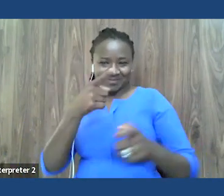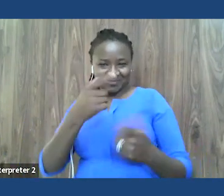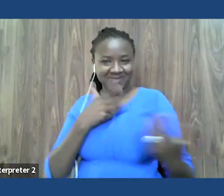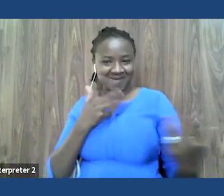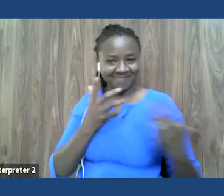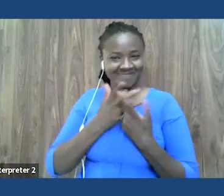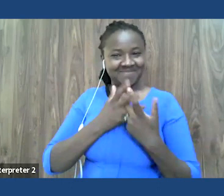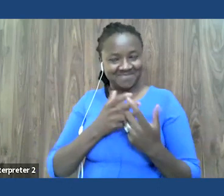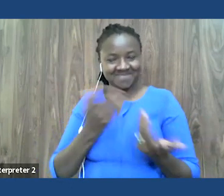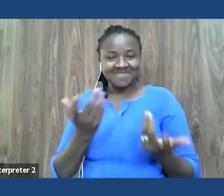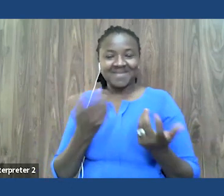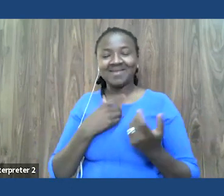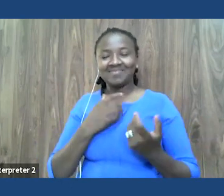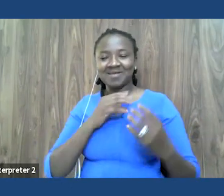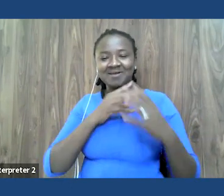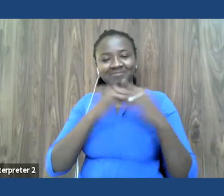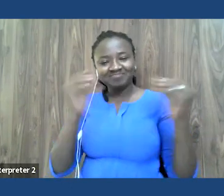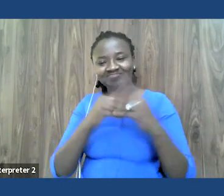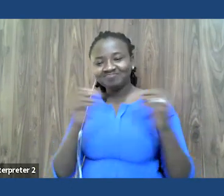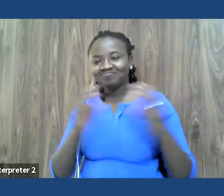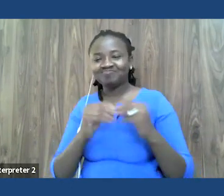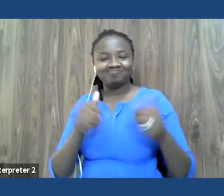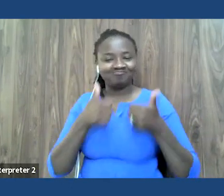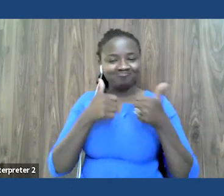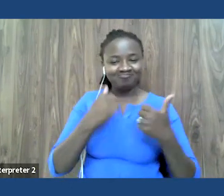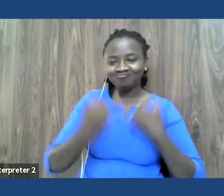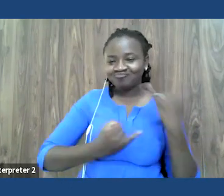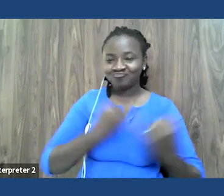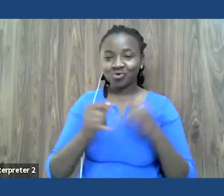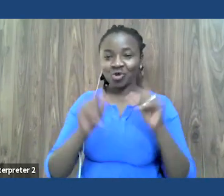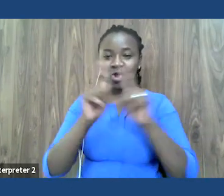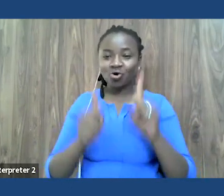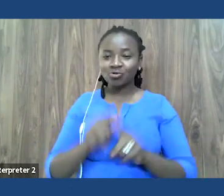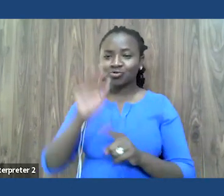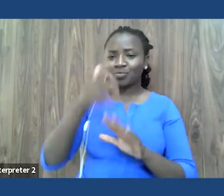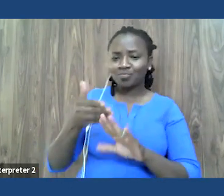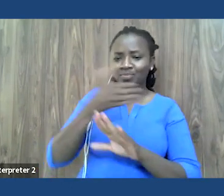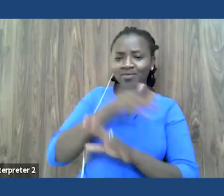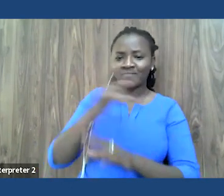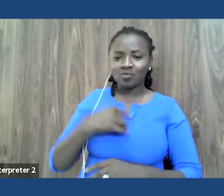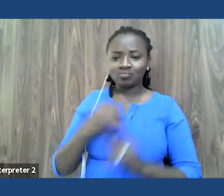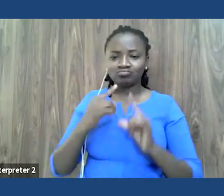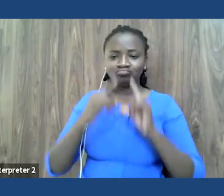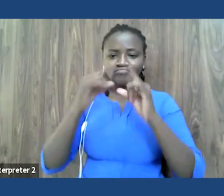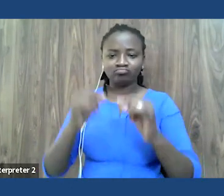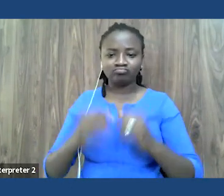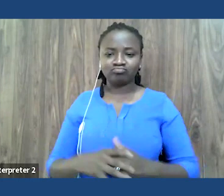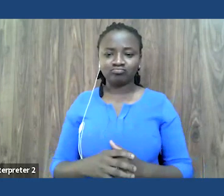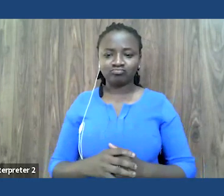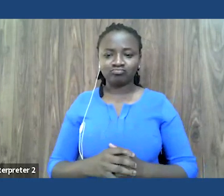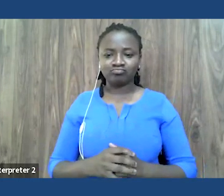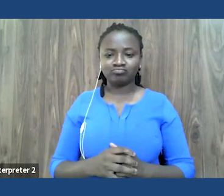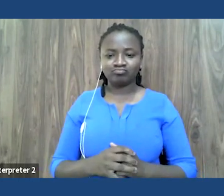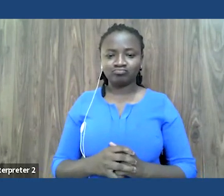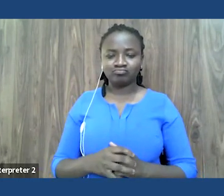But I love your comment about this intergenerational -- this is, of course, this is the term we use